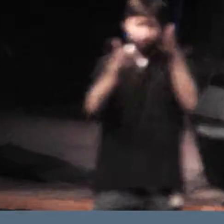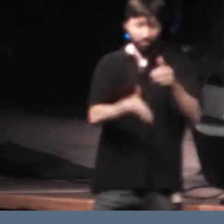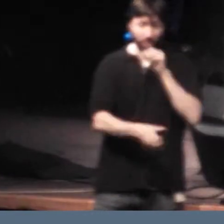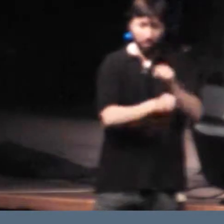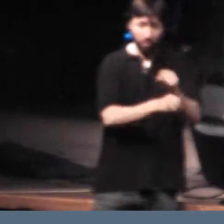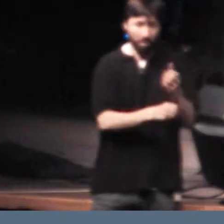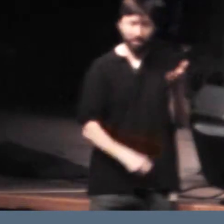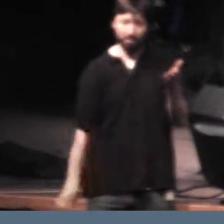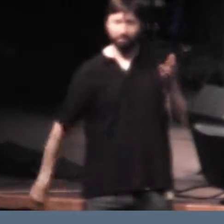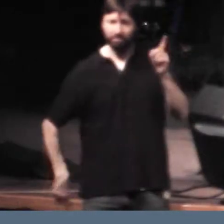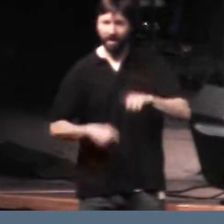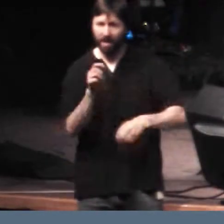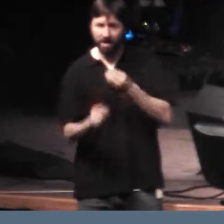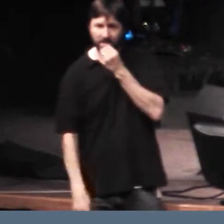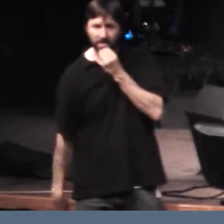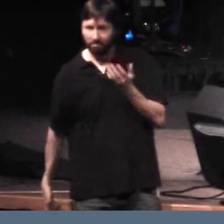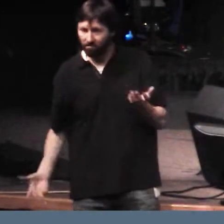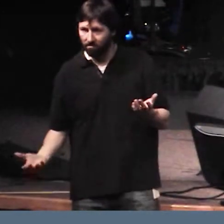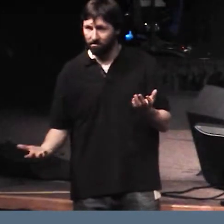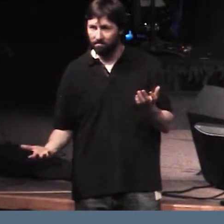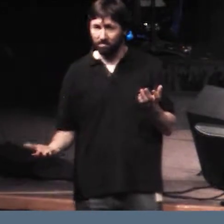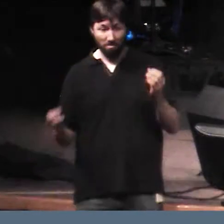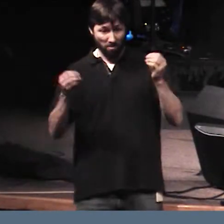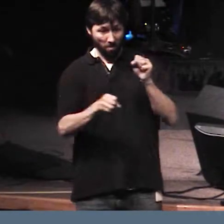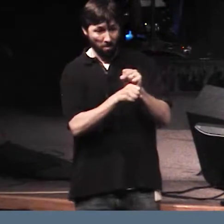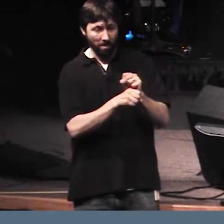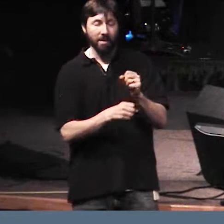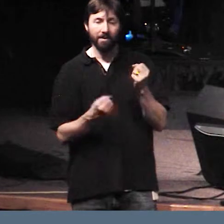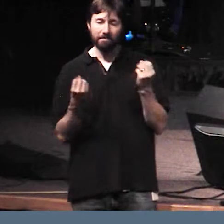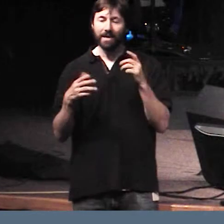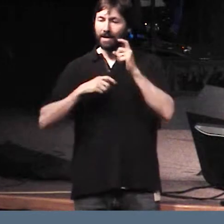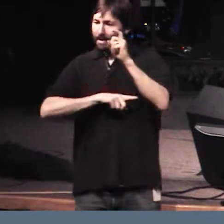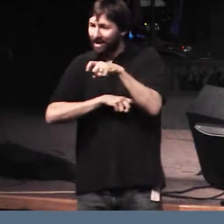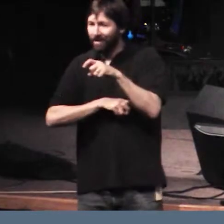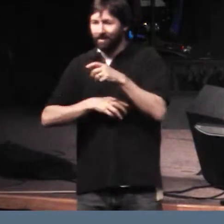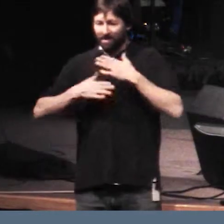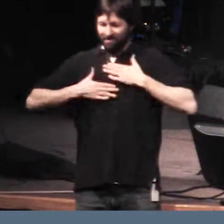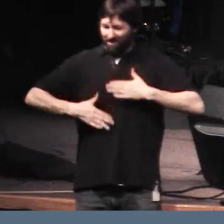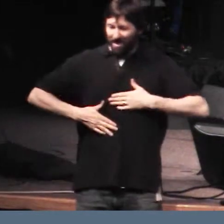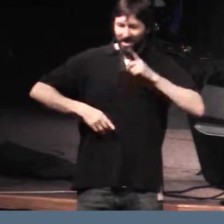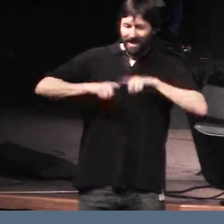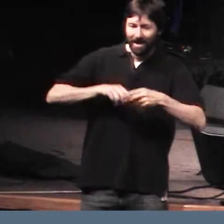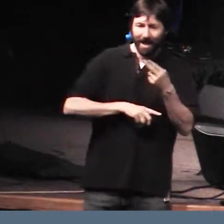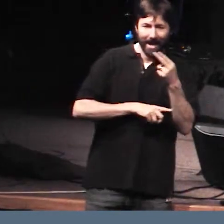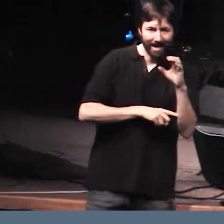they weren't supposed to eat now there were still provision for the needy the people who couldn't take care of themselves the people who were handicapped or deficient